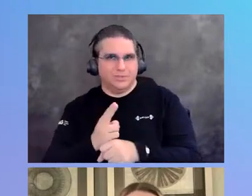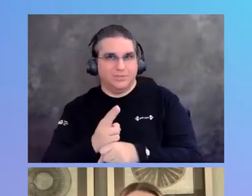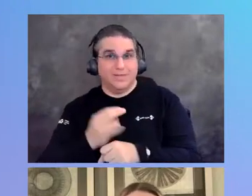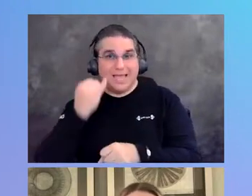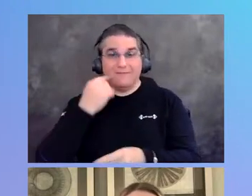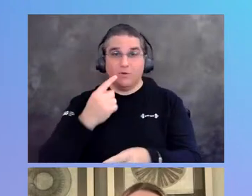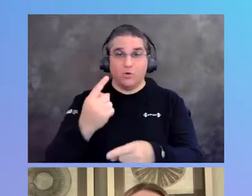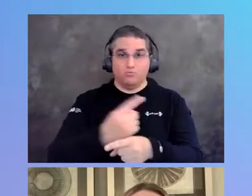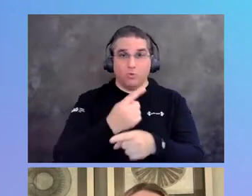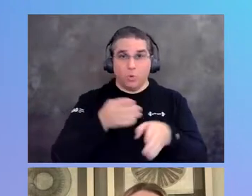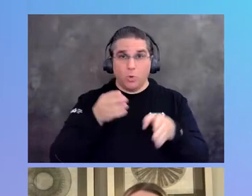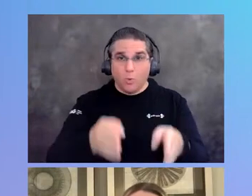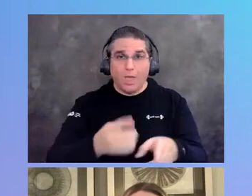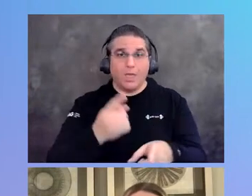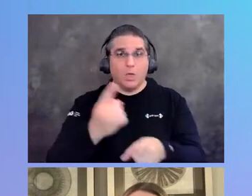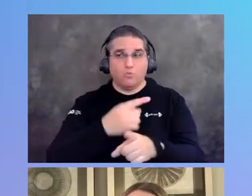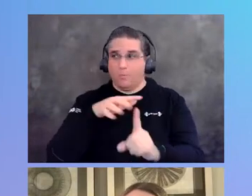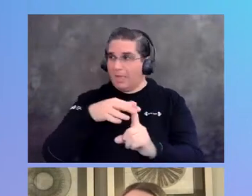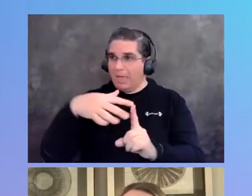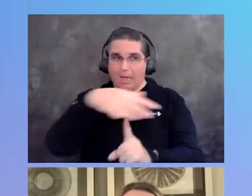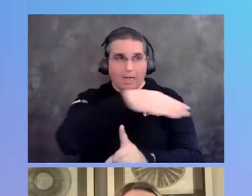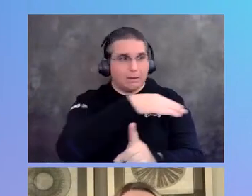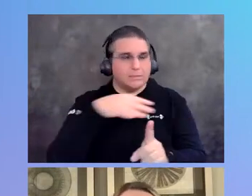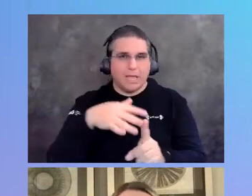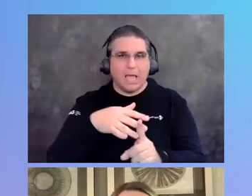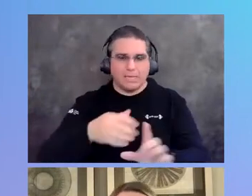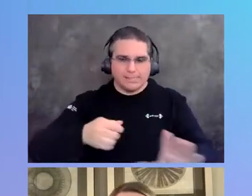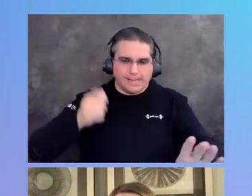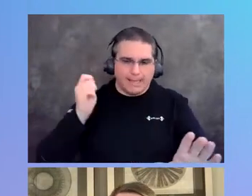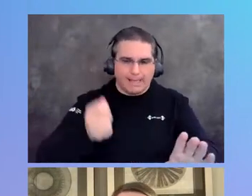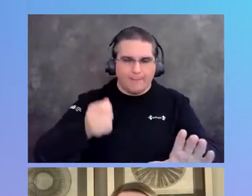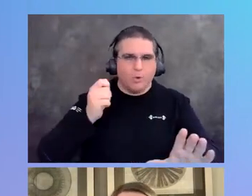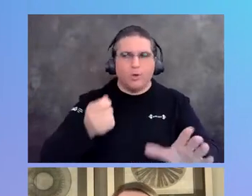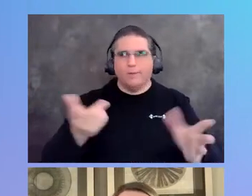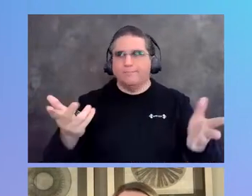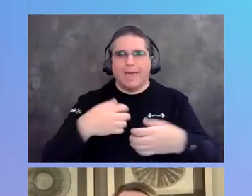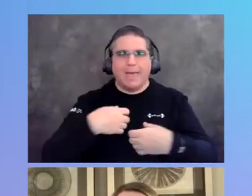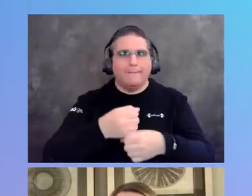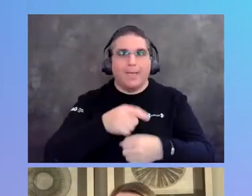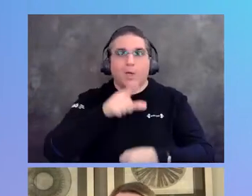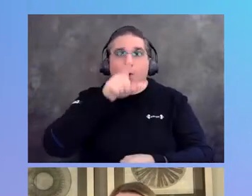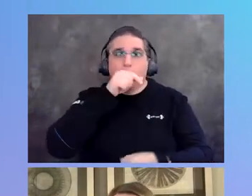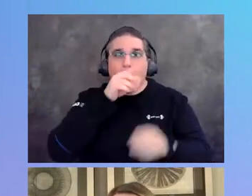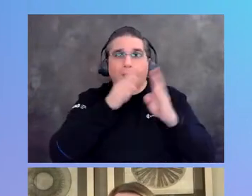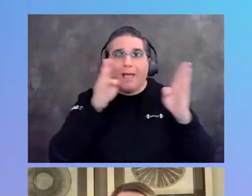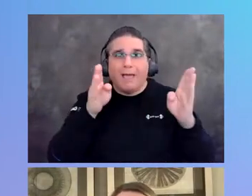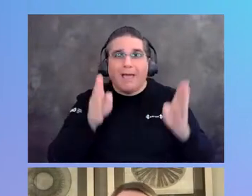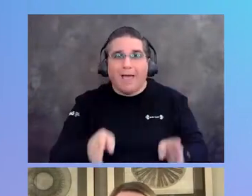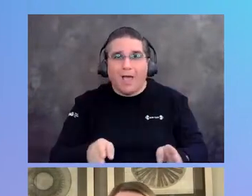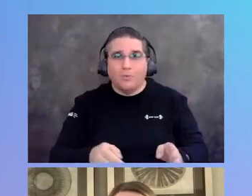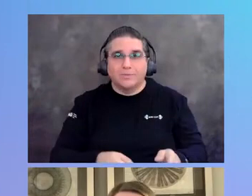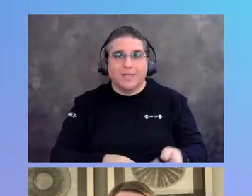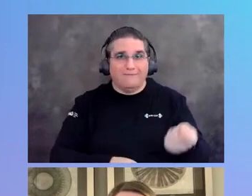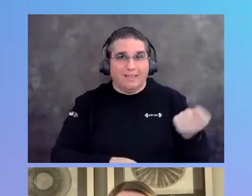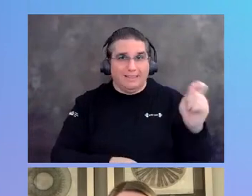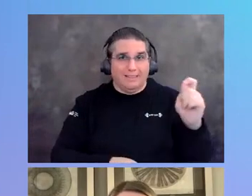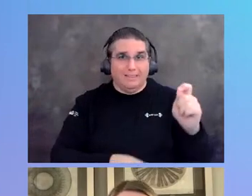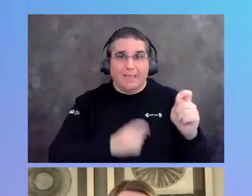the appropriate context and the appropriate environment. Let's say you're making a bird house and you've got a nail and you're